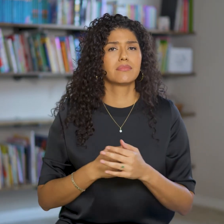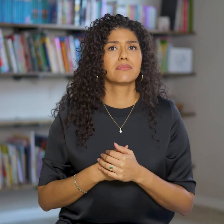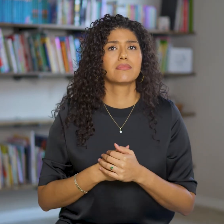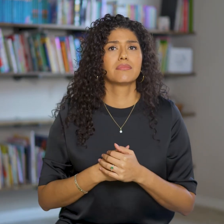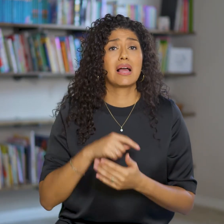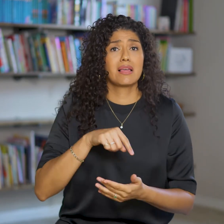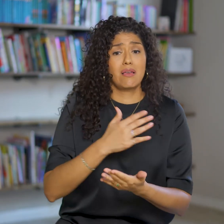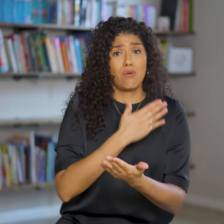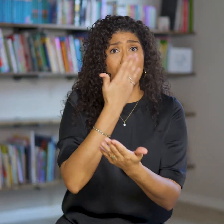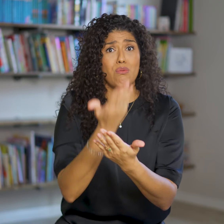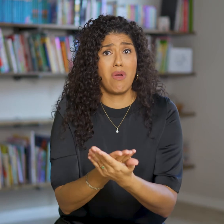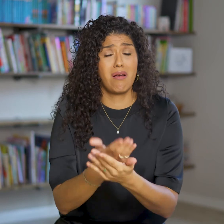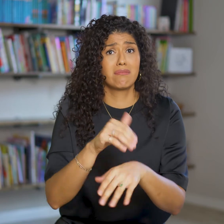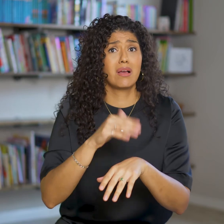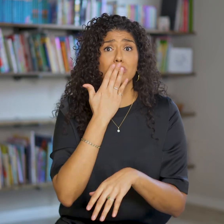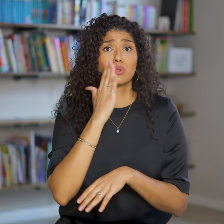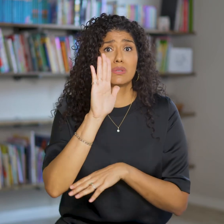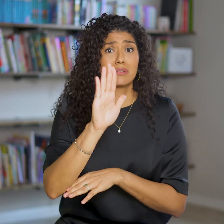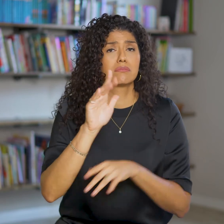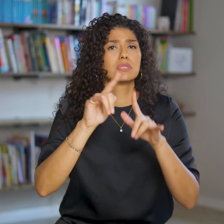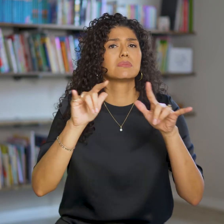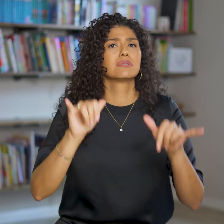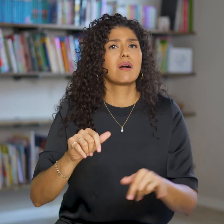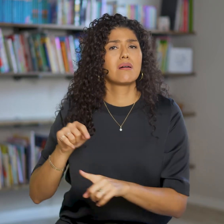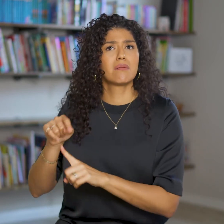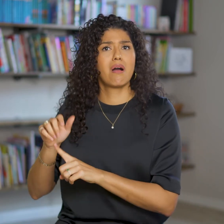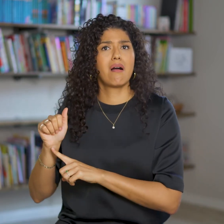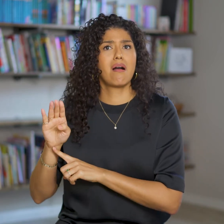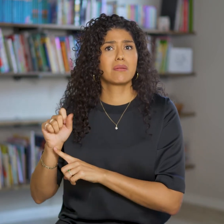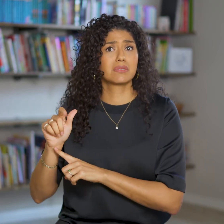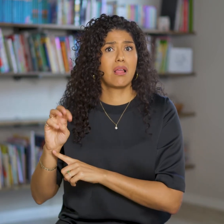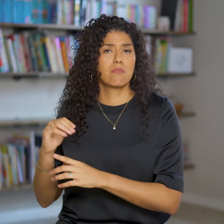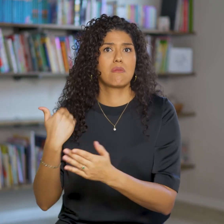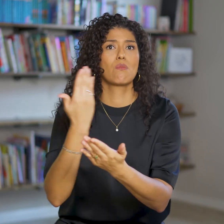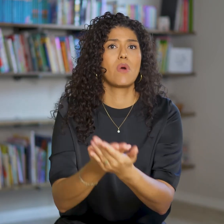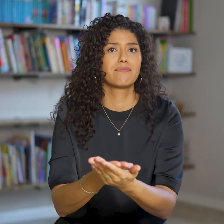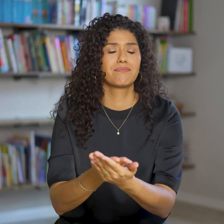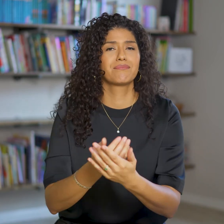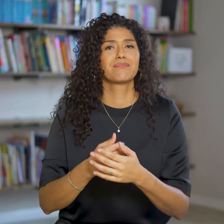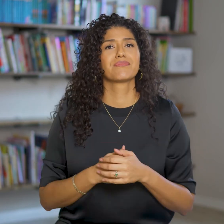and he makes it to Jerusalem just as Absalom arrives.